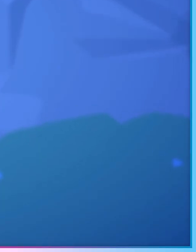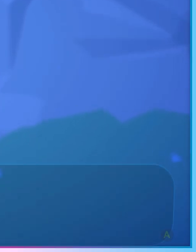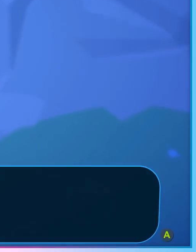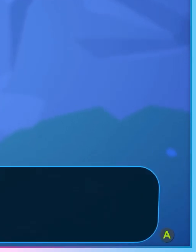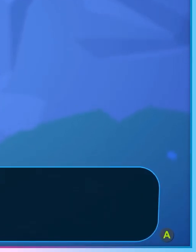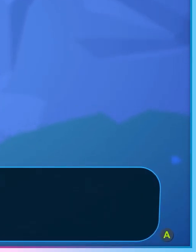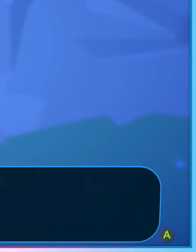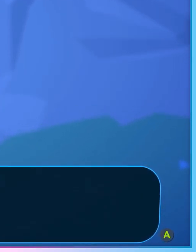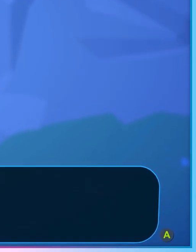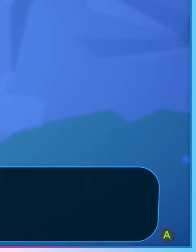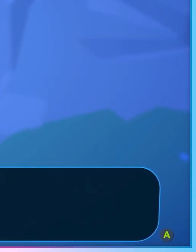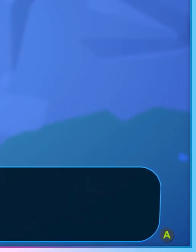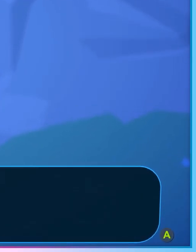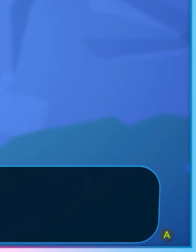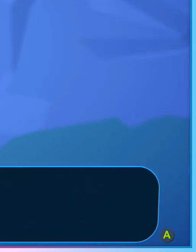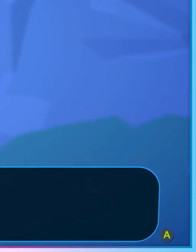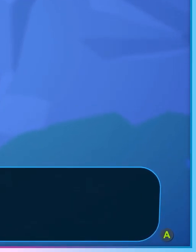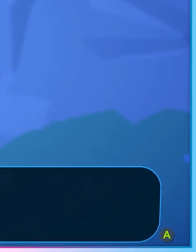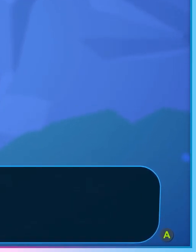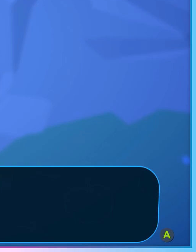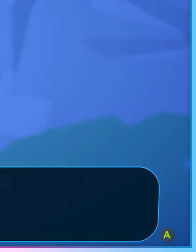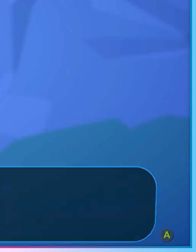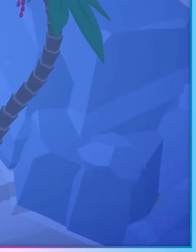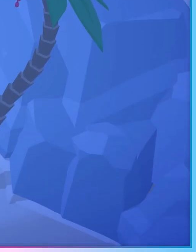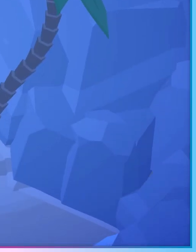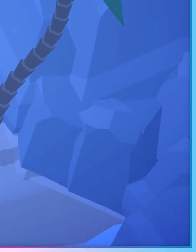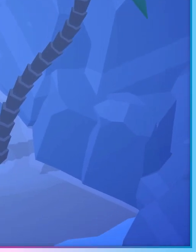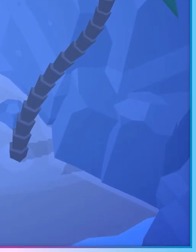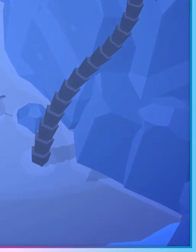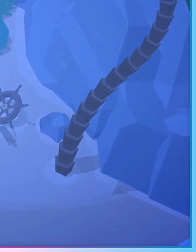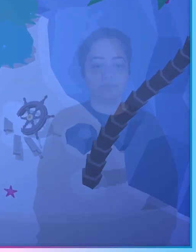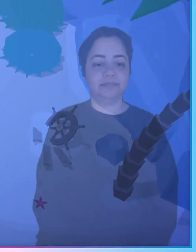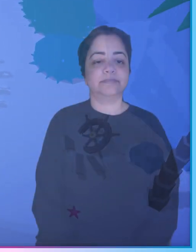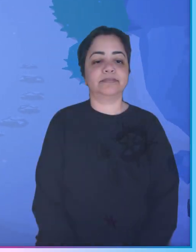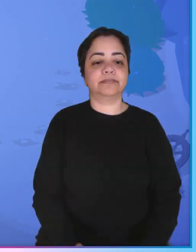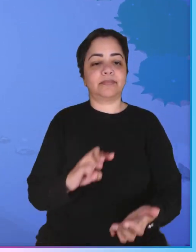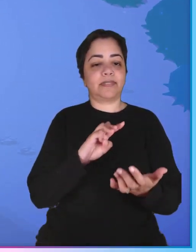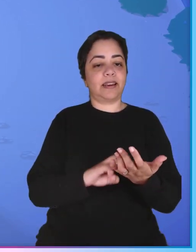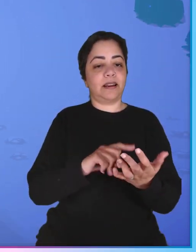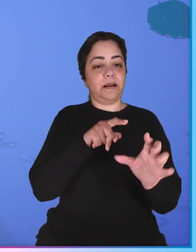In Mythwrecked you play as Alex who has been shipwrecked on an island inhabited by the Greek Gods.